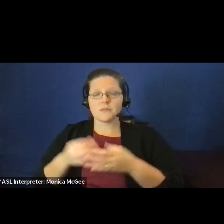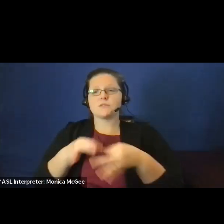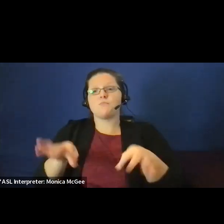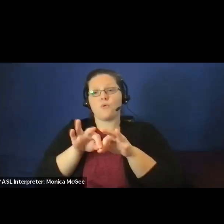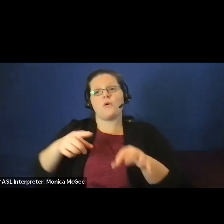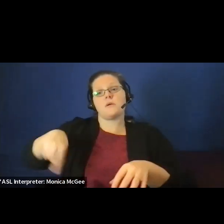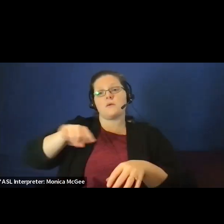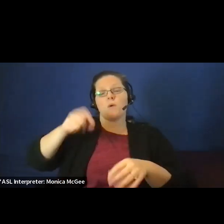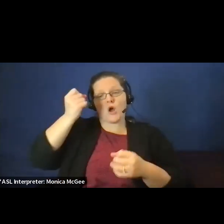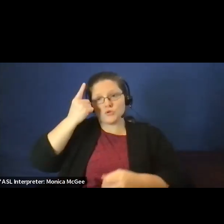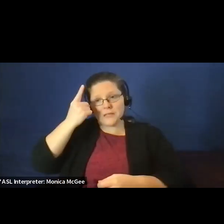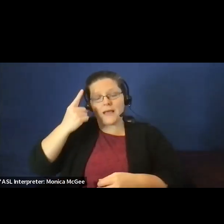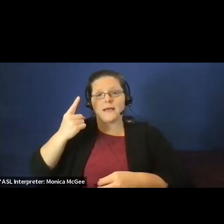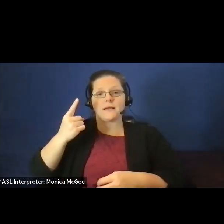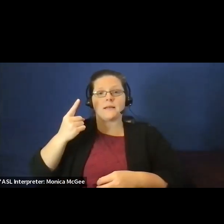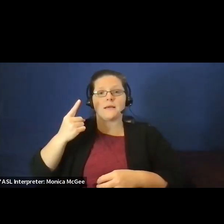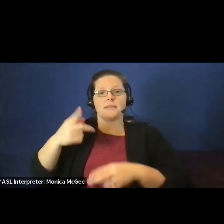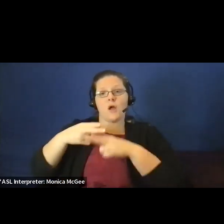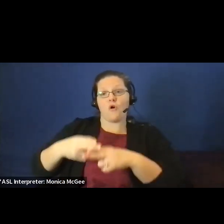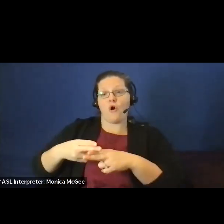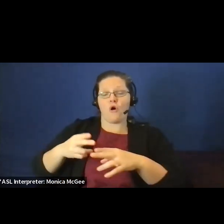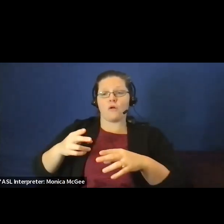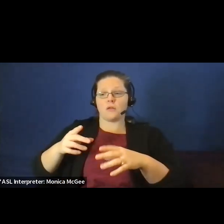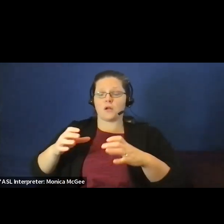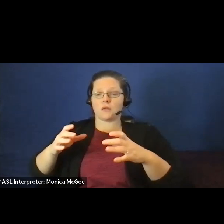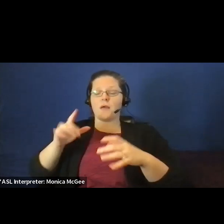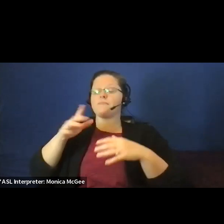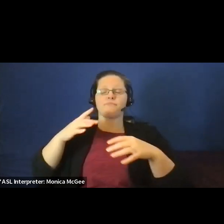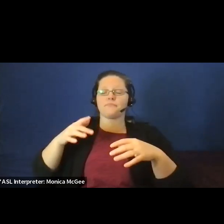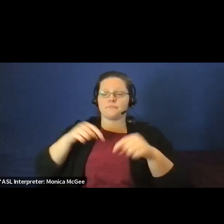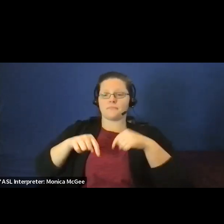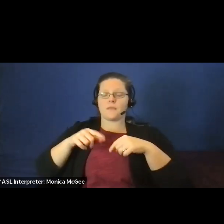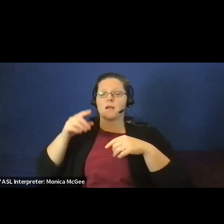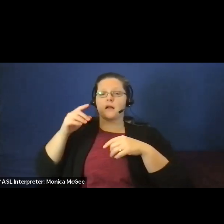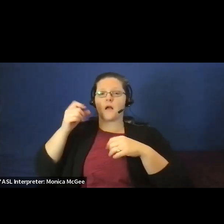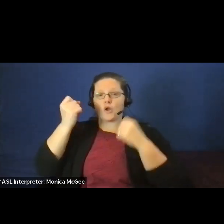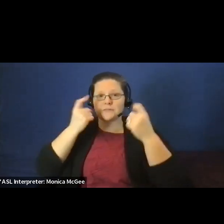important role during a that'ser,